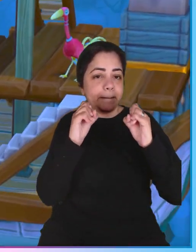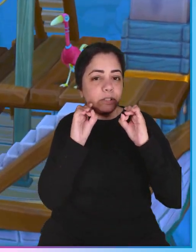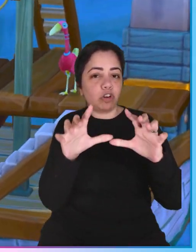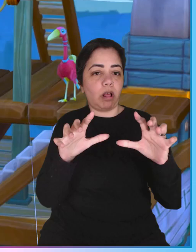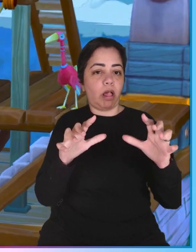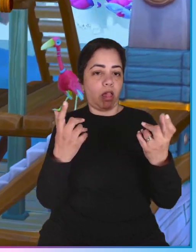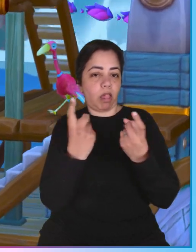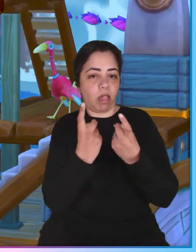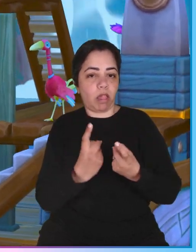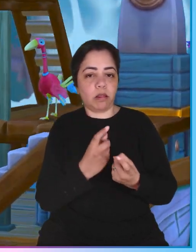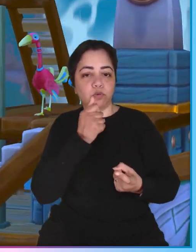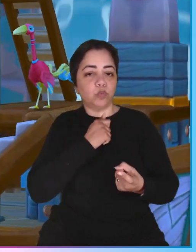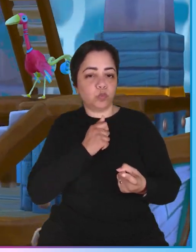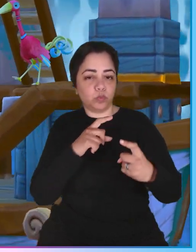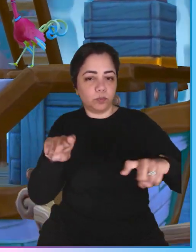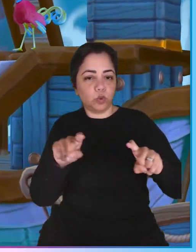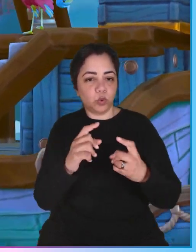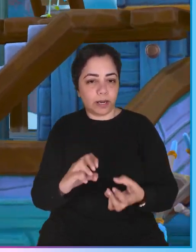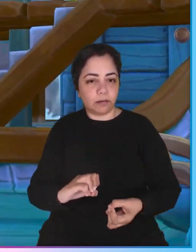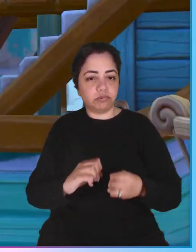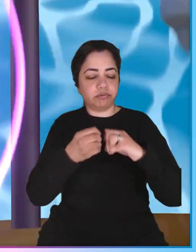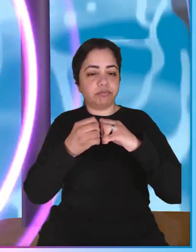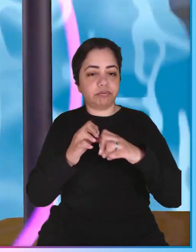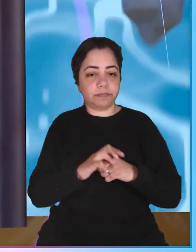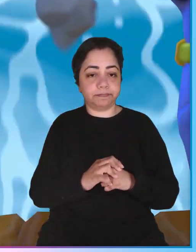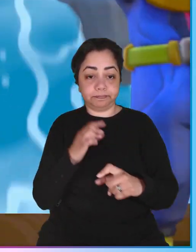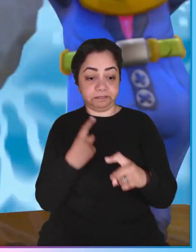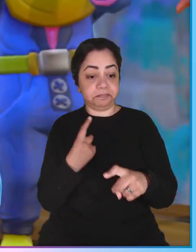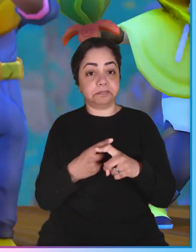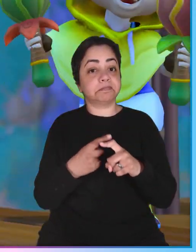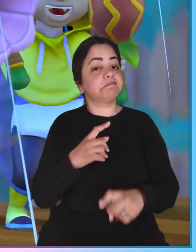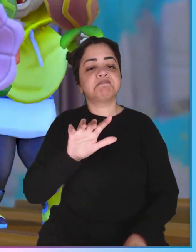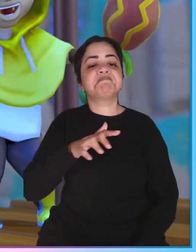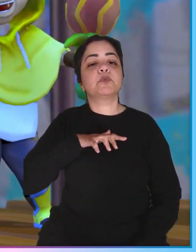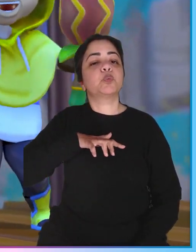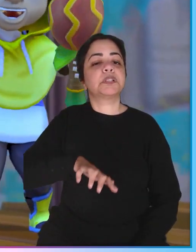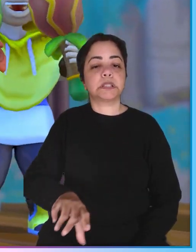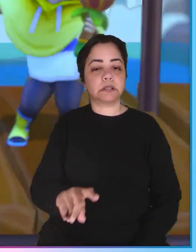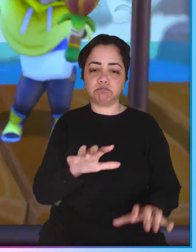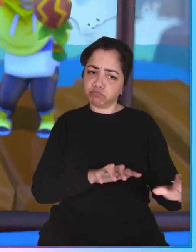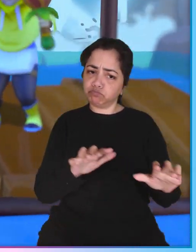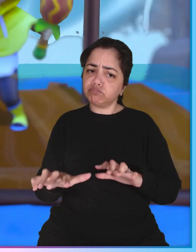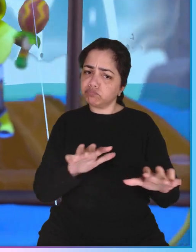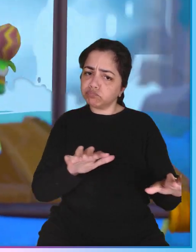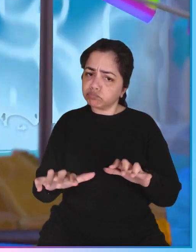Soothe the ear with melodies, and put on a magical concert of your very own.